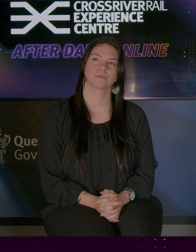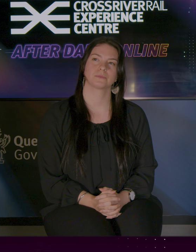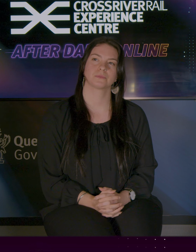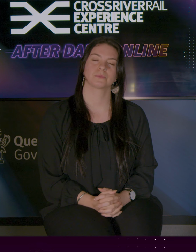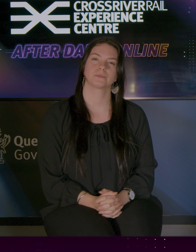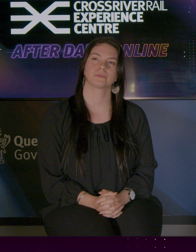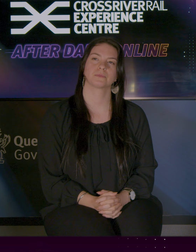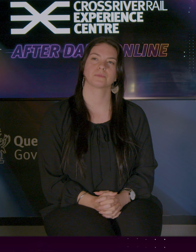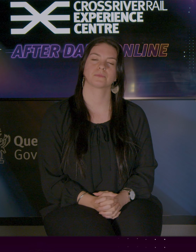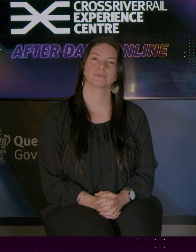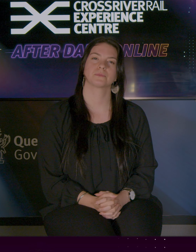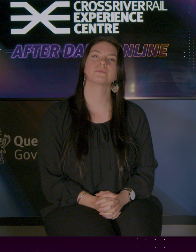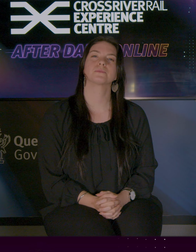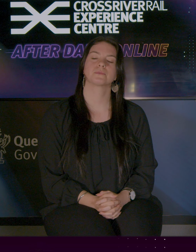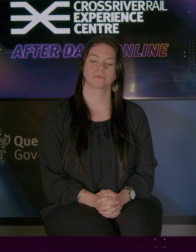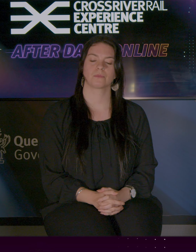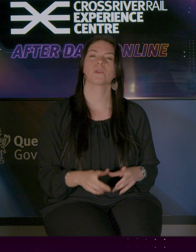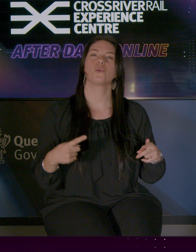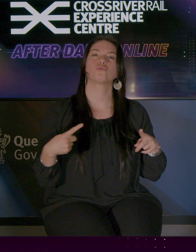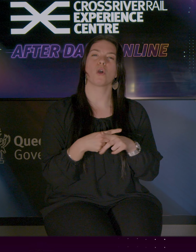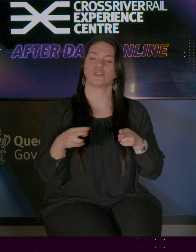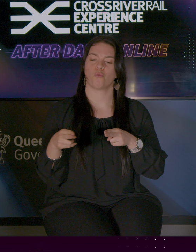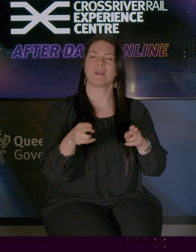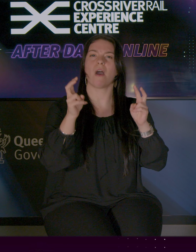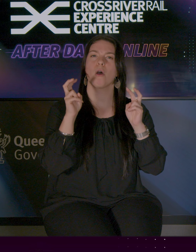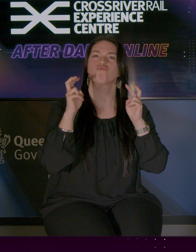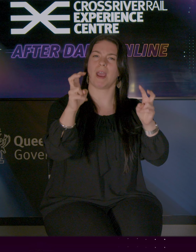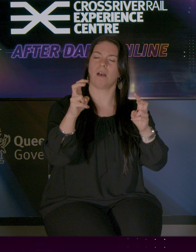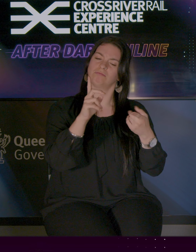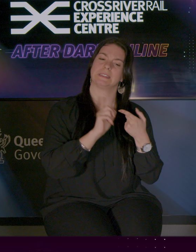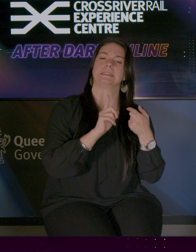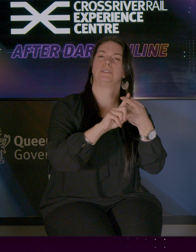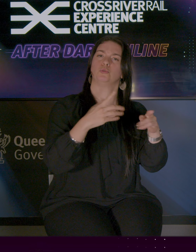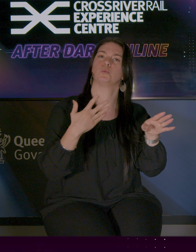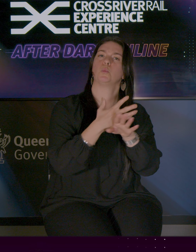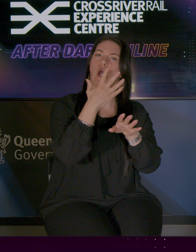cross river is continuing to work with our stakeholders as the project progresses today